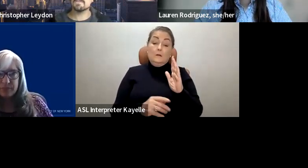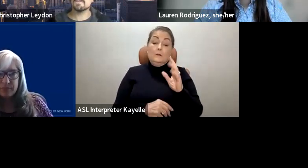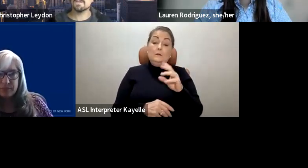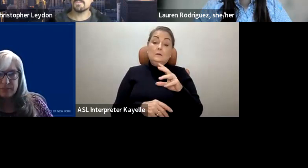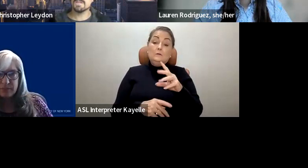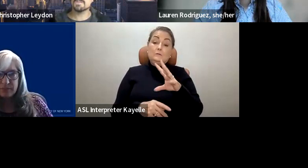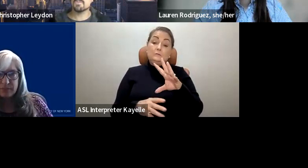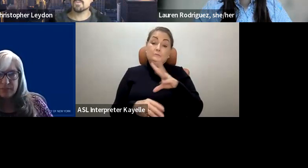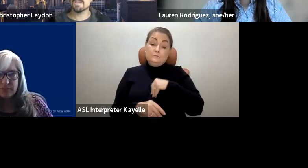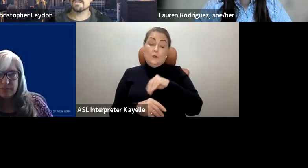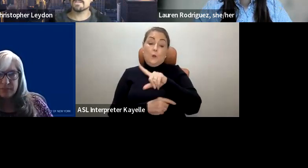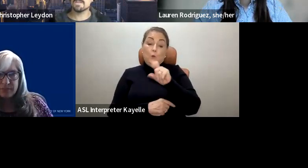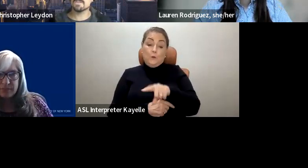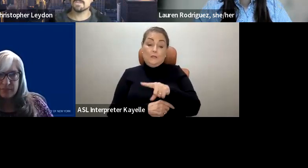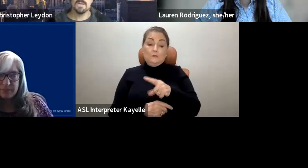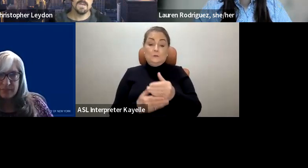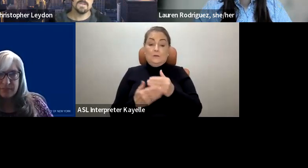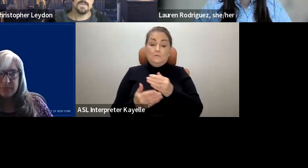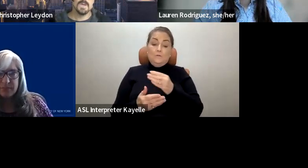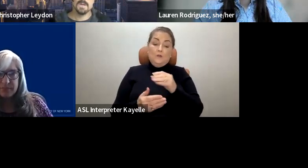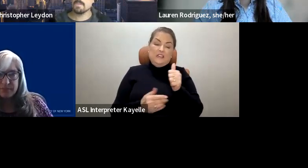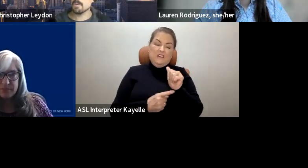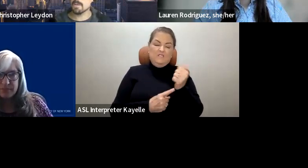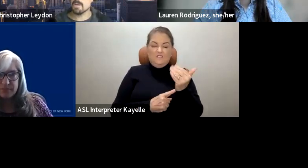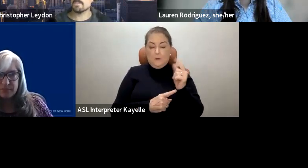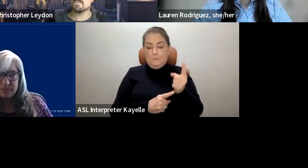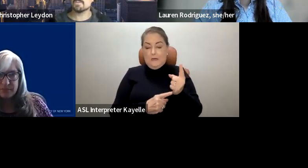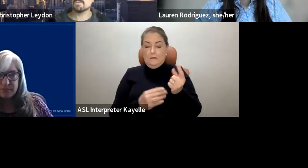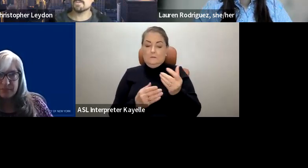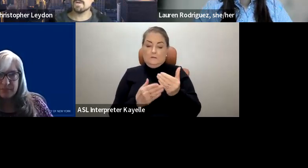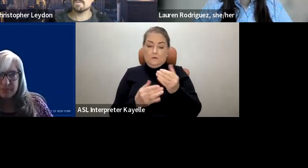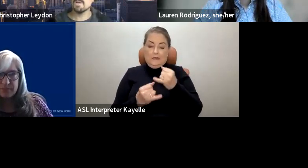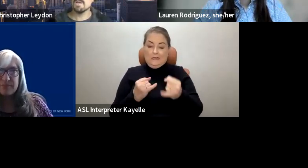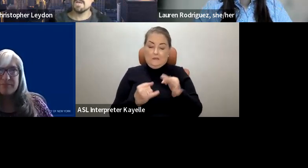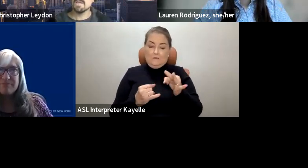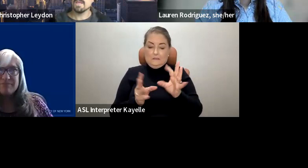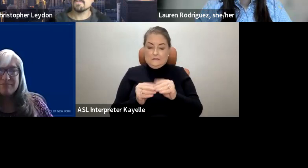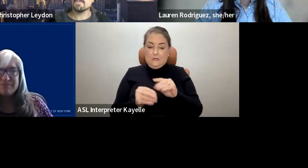15 minutes before the end of the session sometime around 345. If